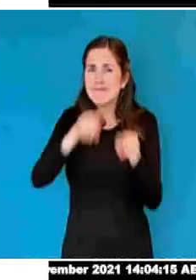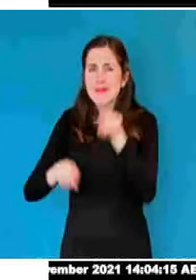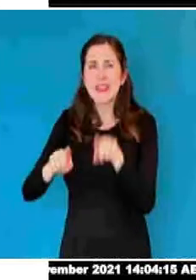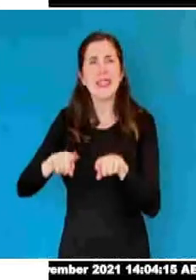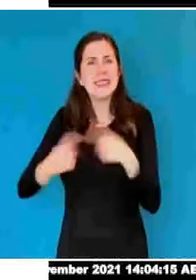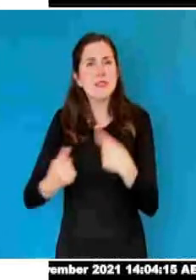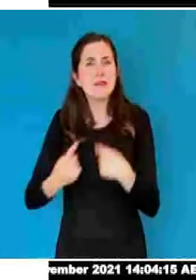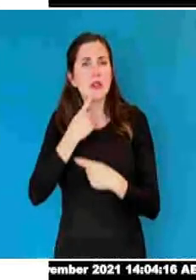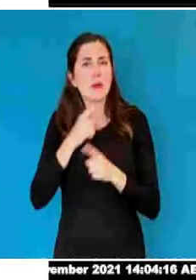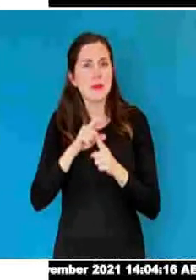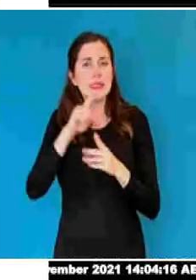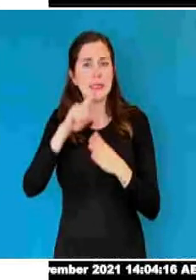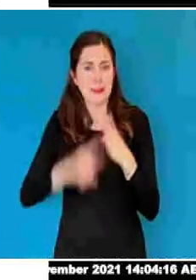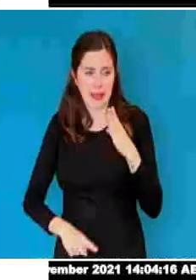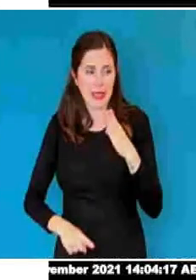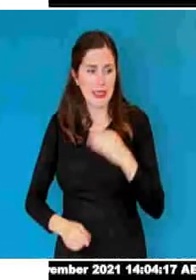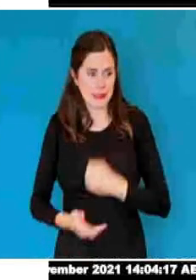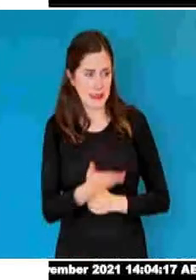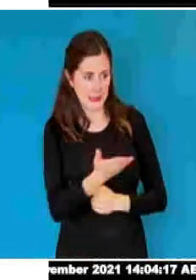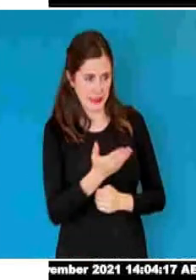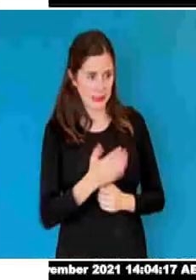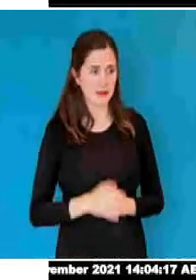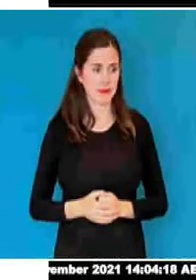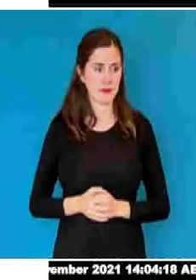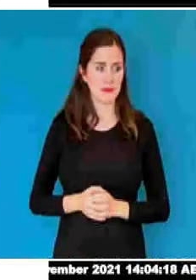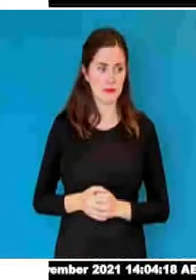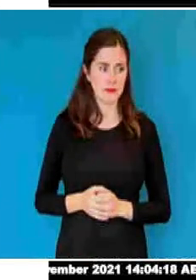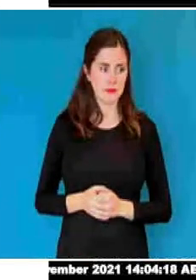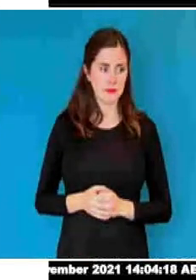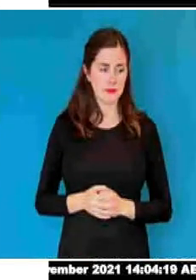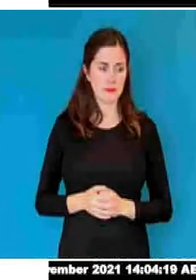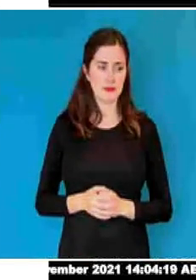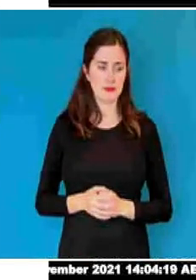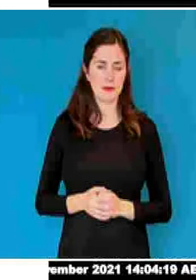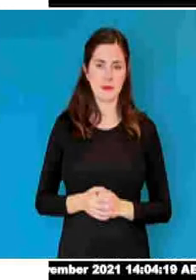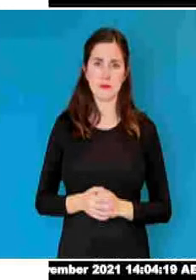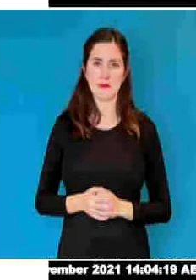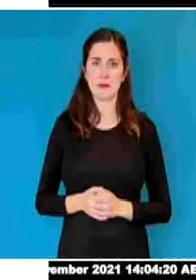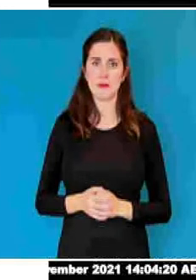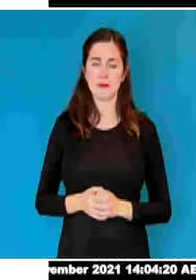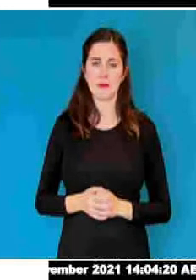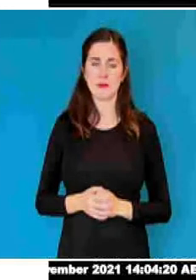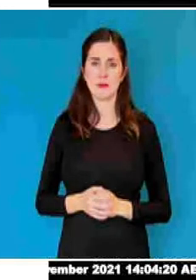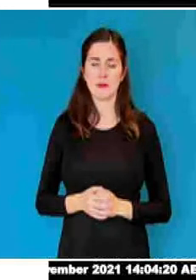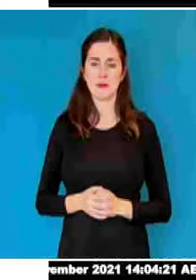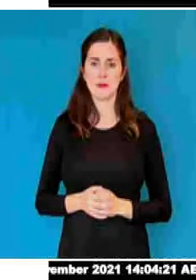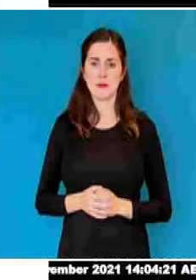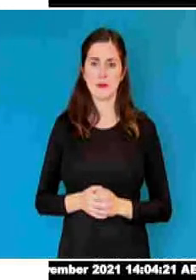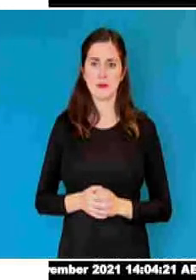I can describe them broadly that way, and the response of employers to, could I put it